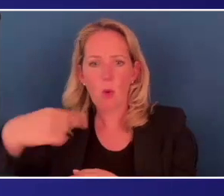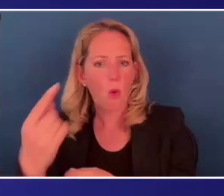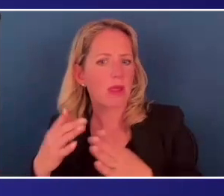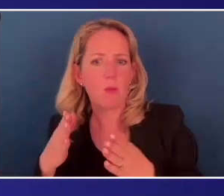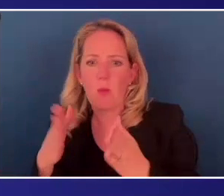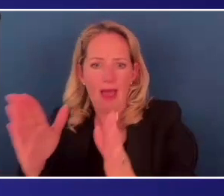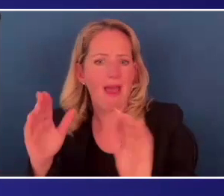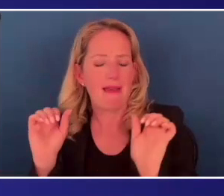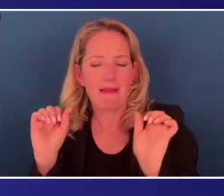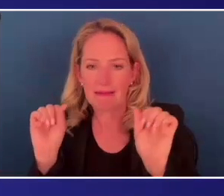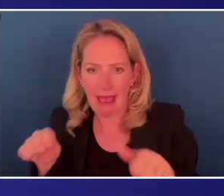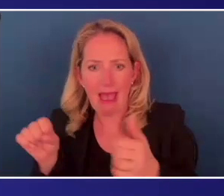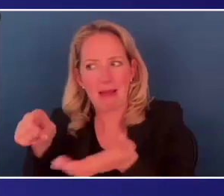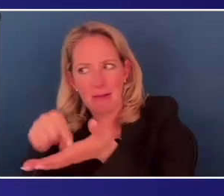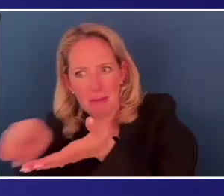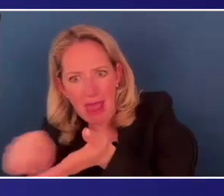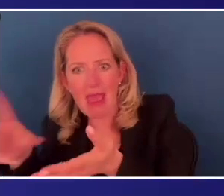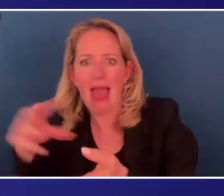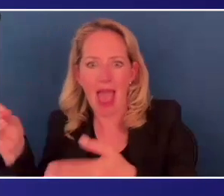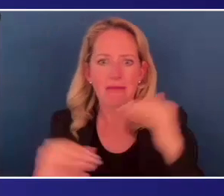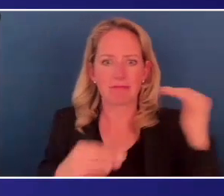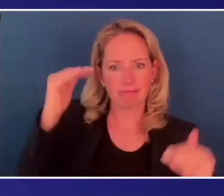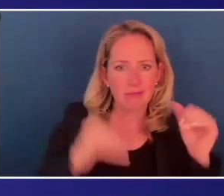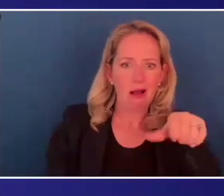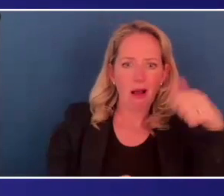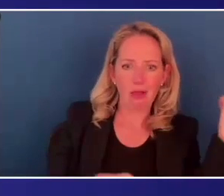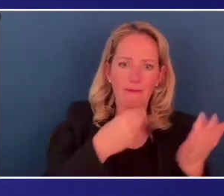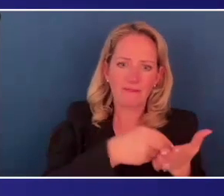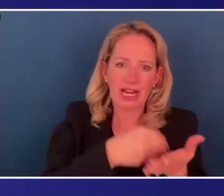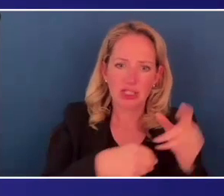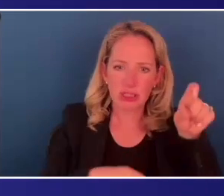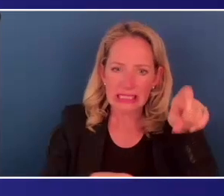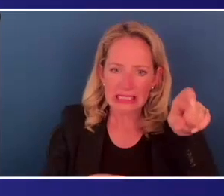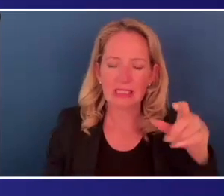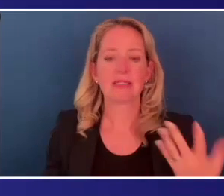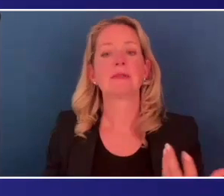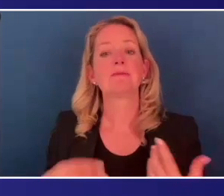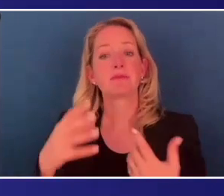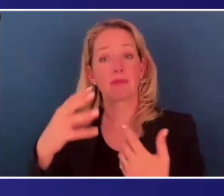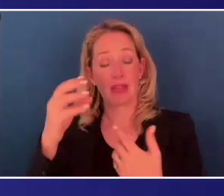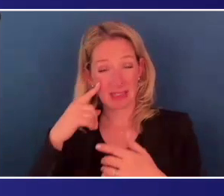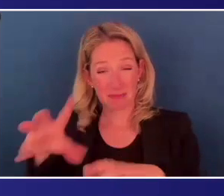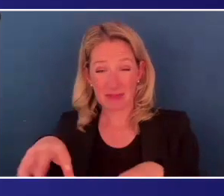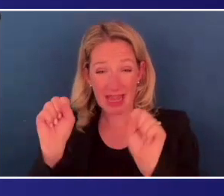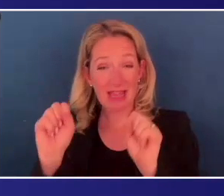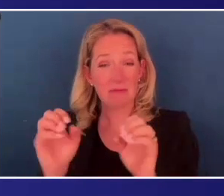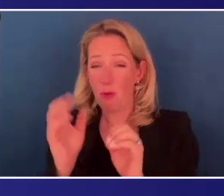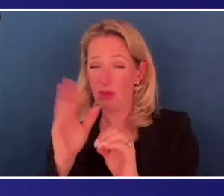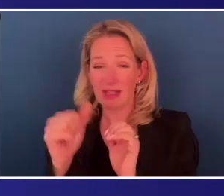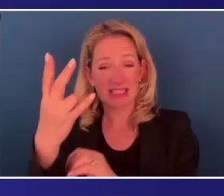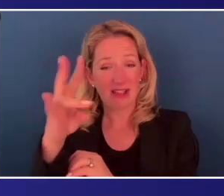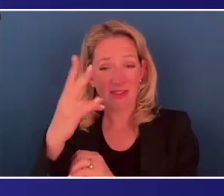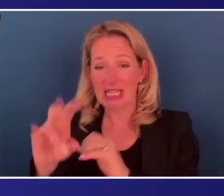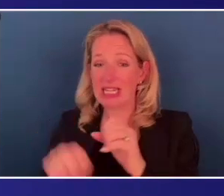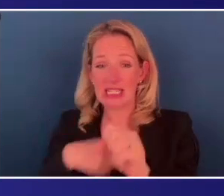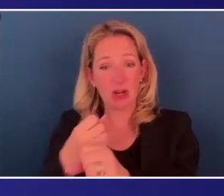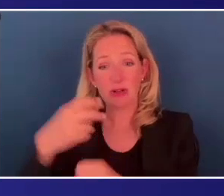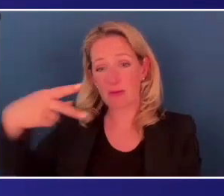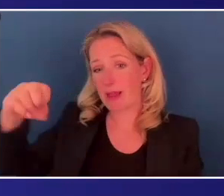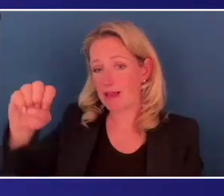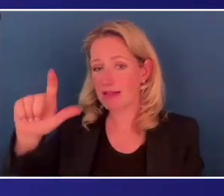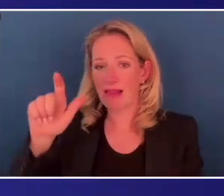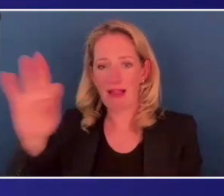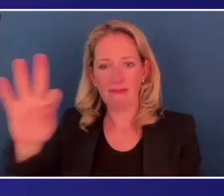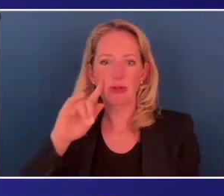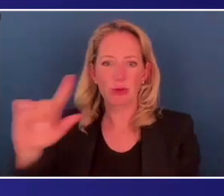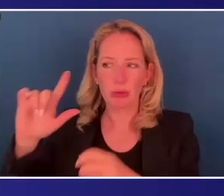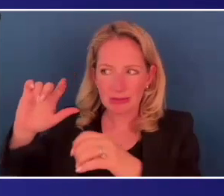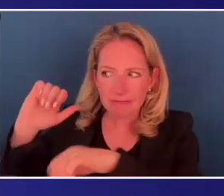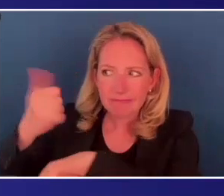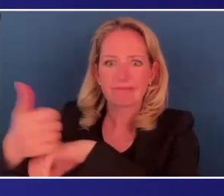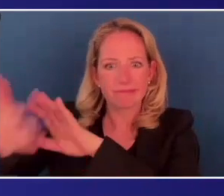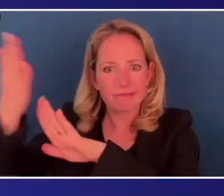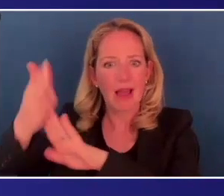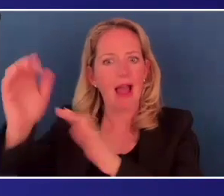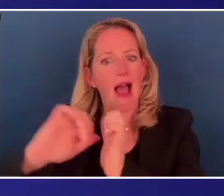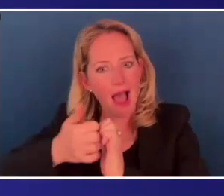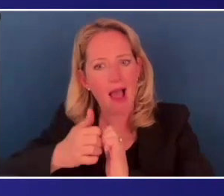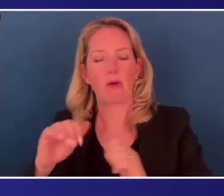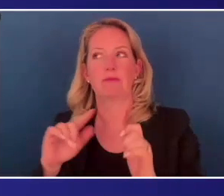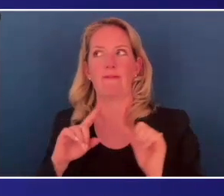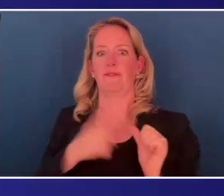Restricting access to PSLF would have far-reaching consequences, not just for bars, but for the public.